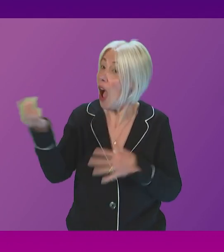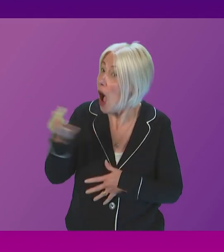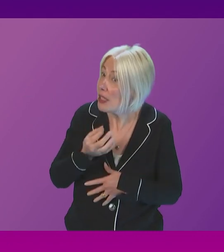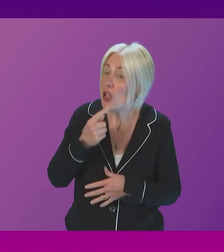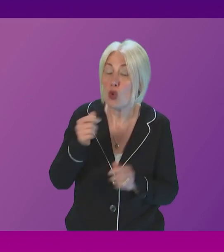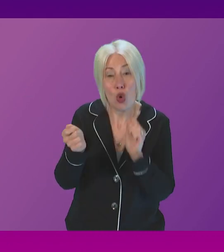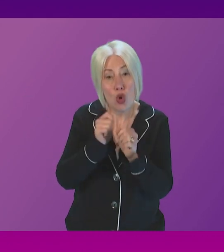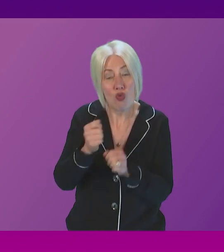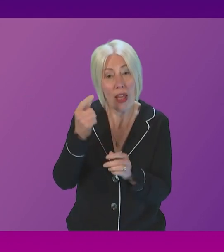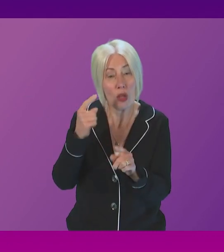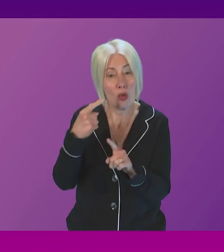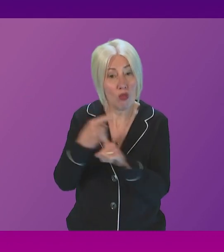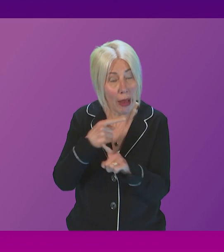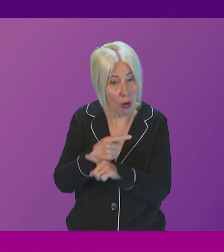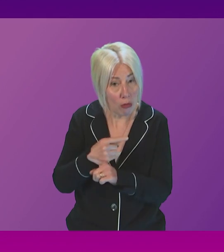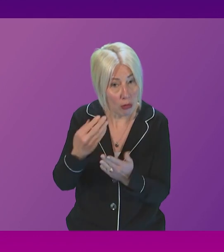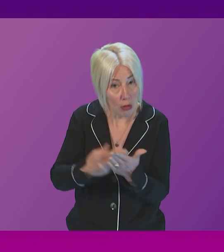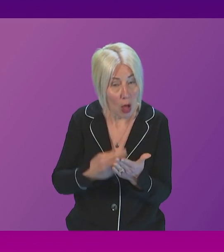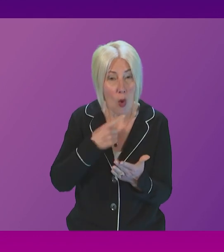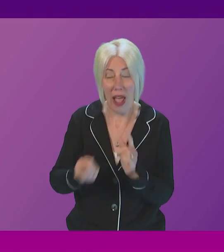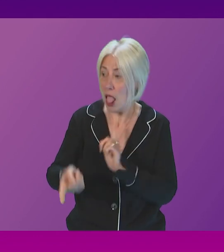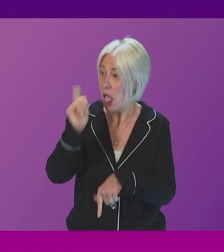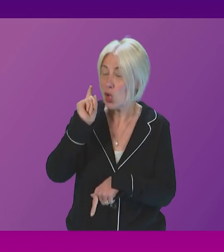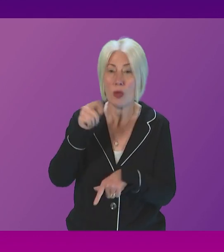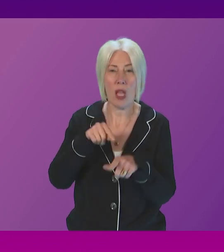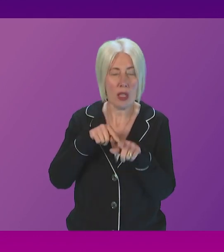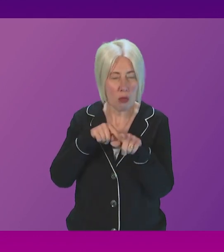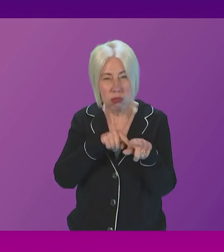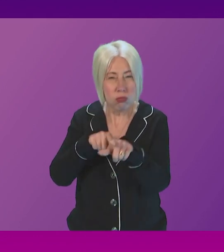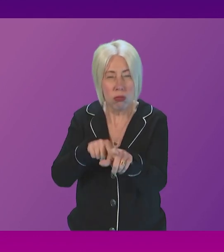why he pursued a misleading line of questioning in last week’s session of First Minister’s questions.